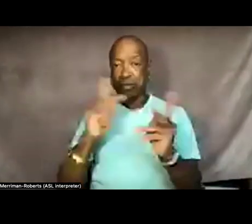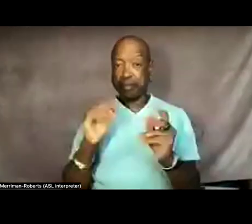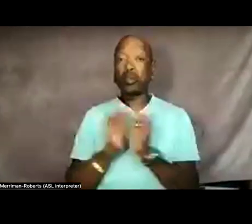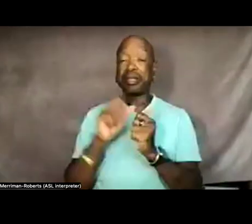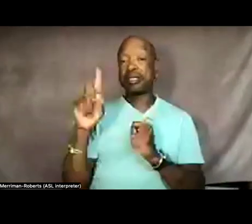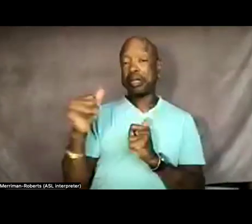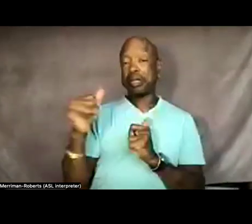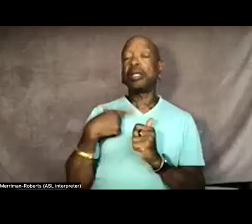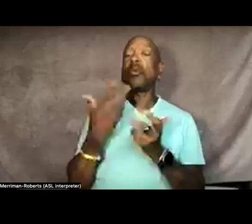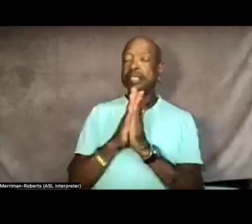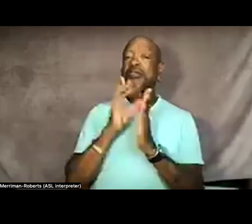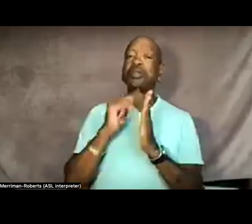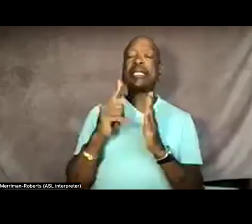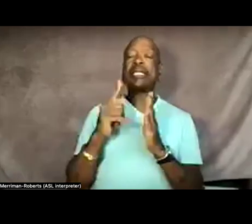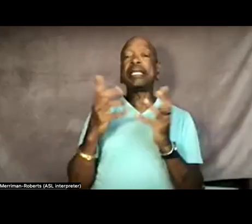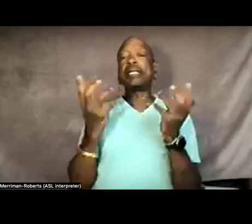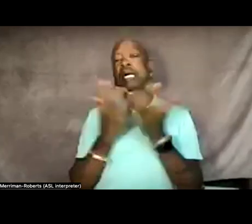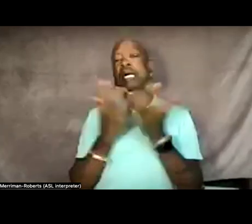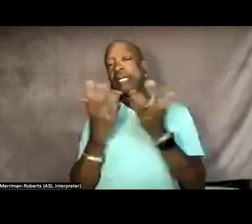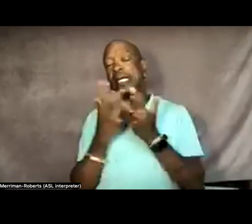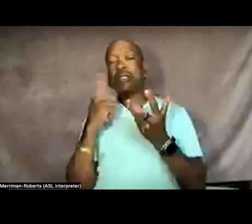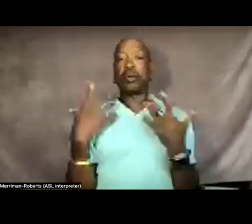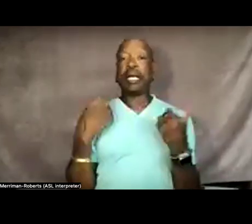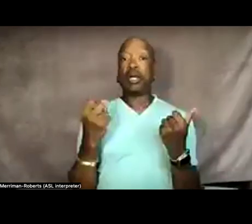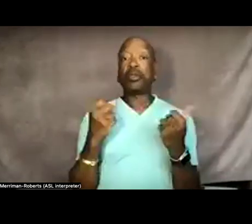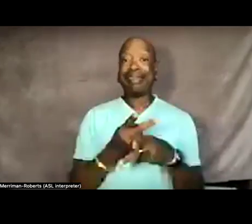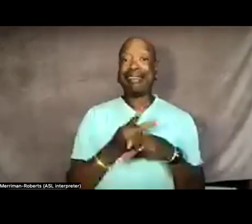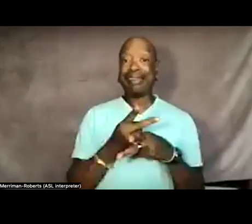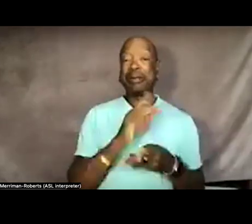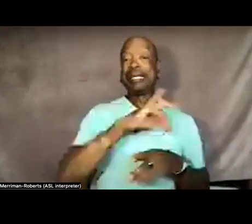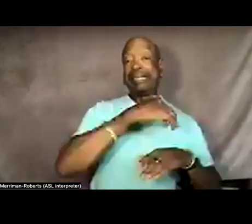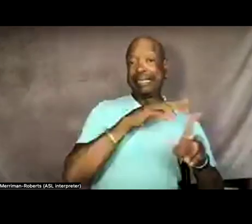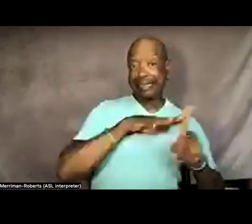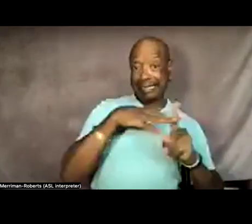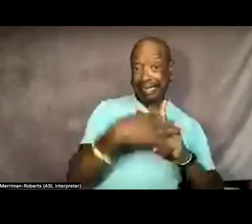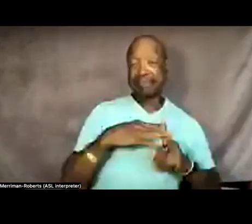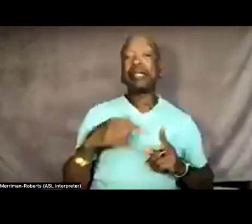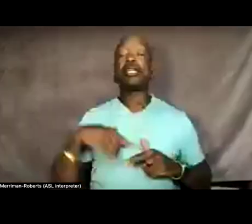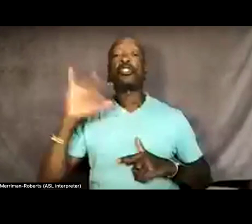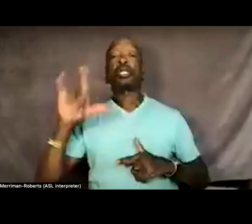accommodations in healthcare settings in July of 23 we had a rally outside of UCSF's hospital at